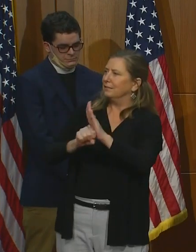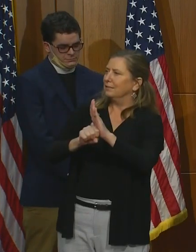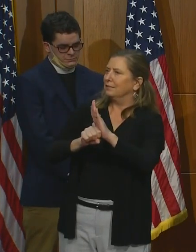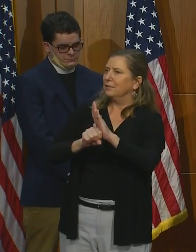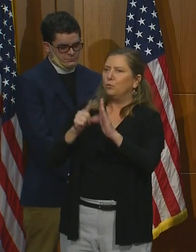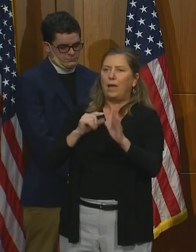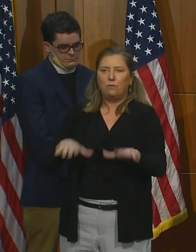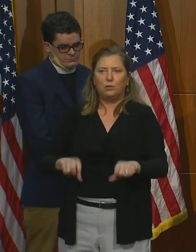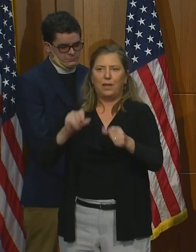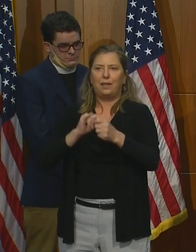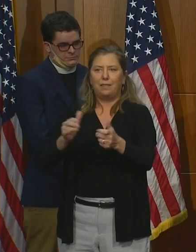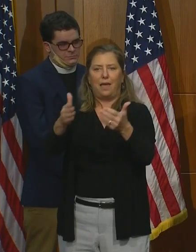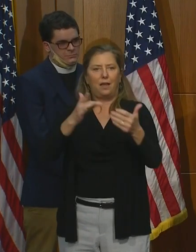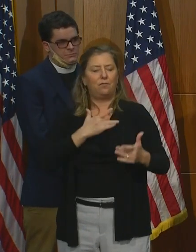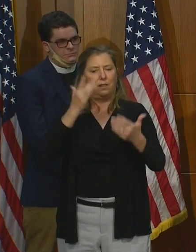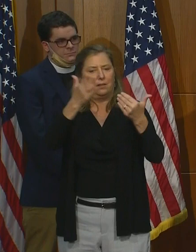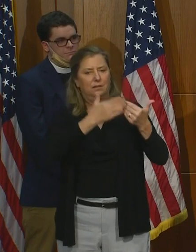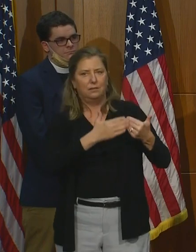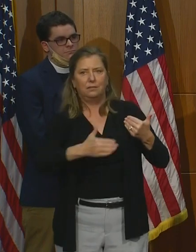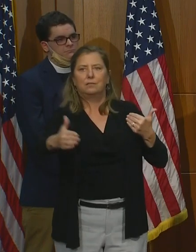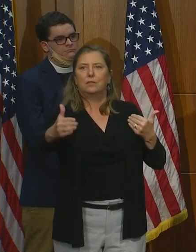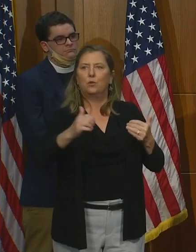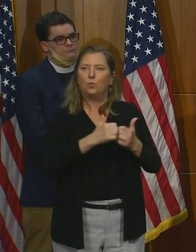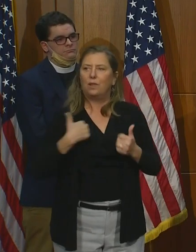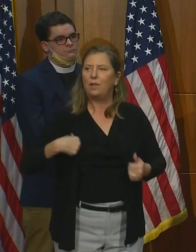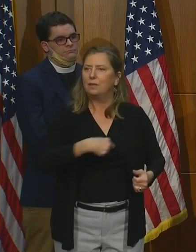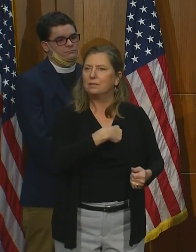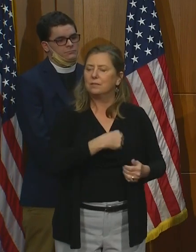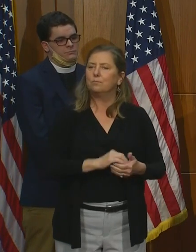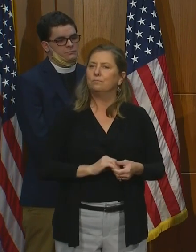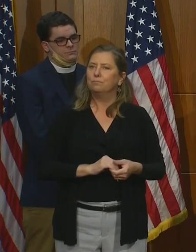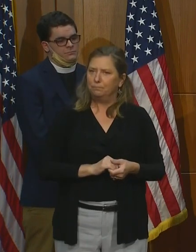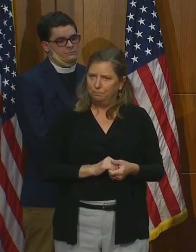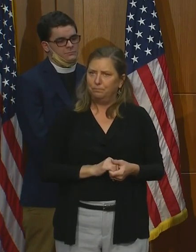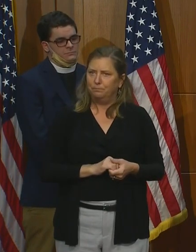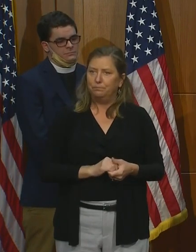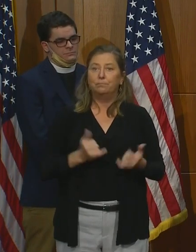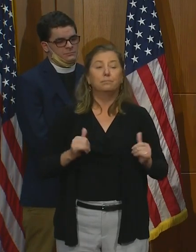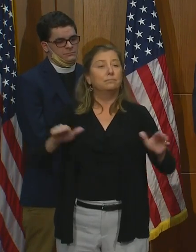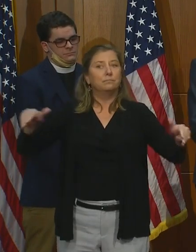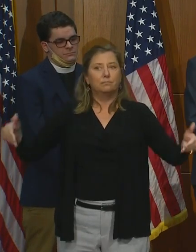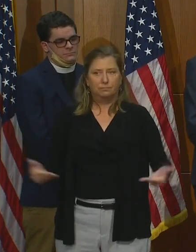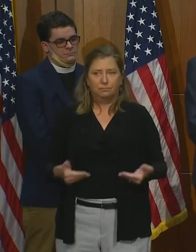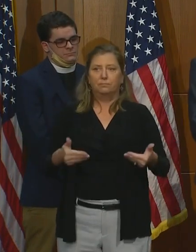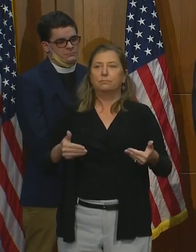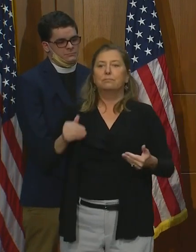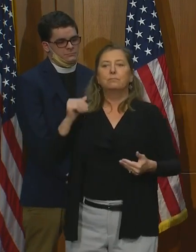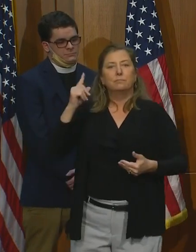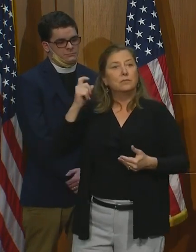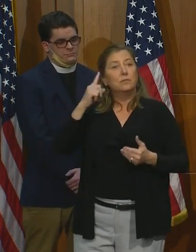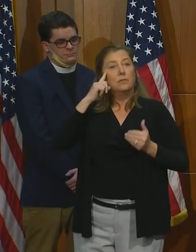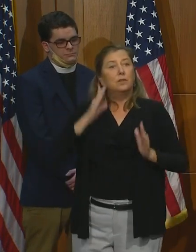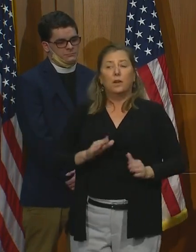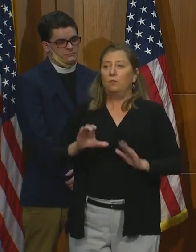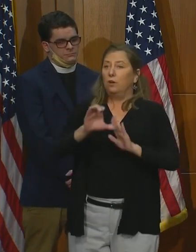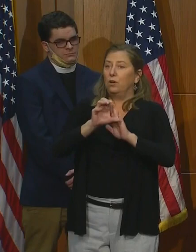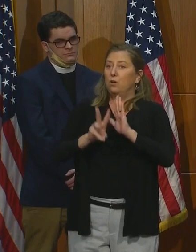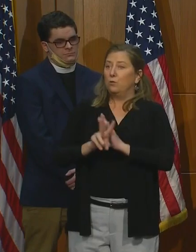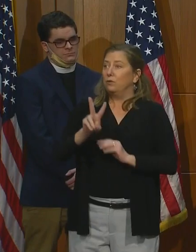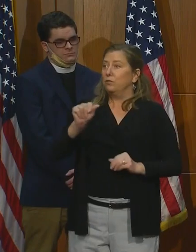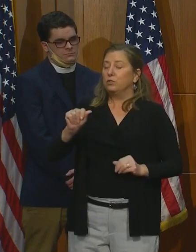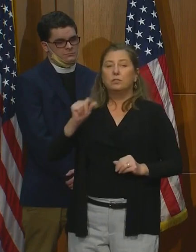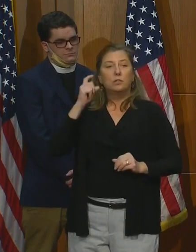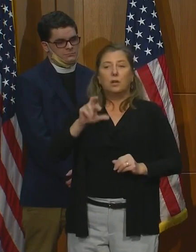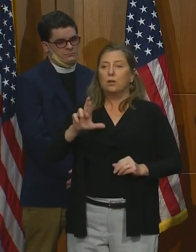COMMONWEALTH. FOR WITH US. WITH